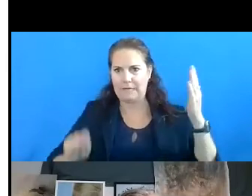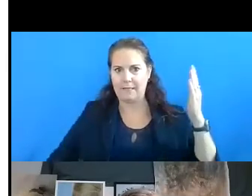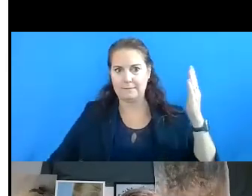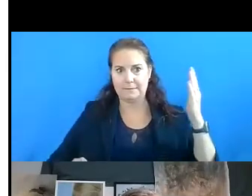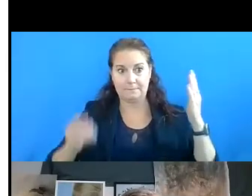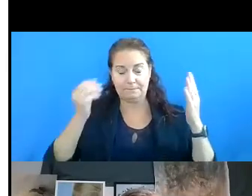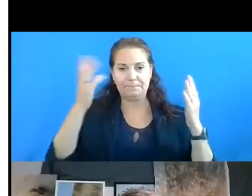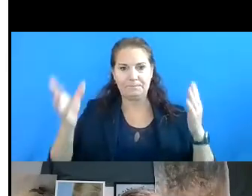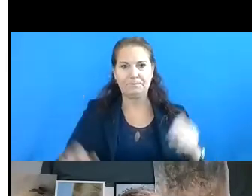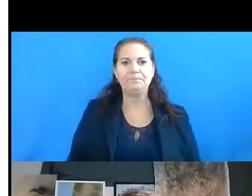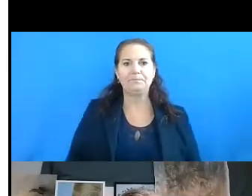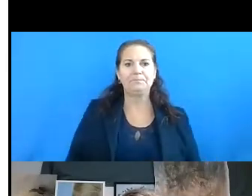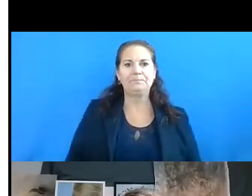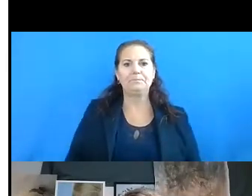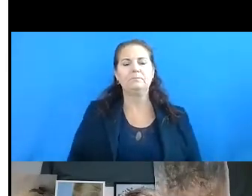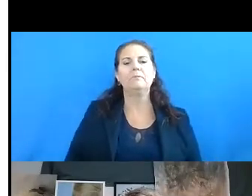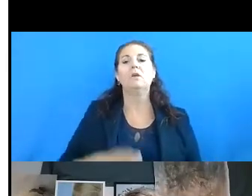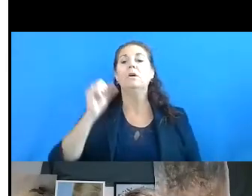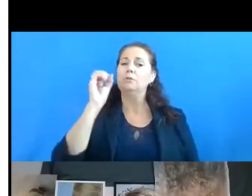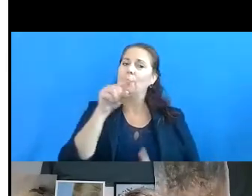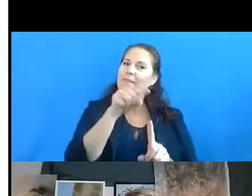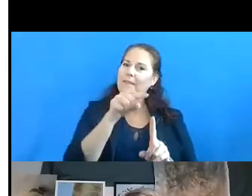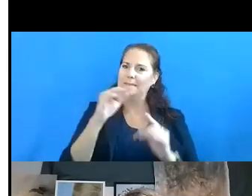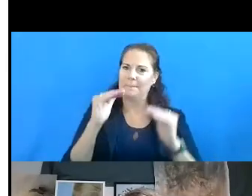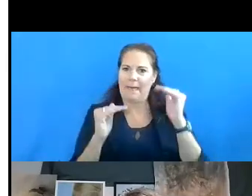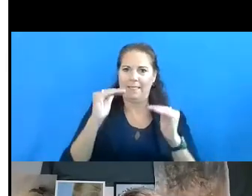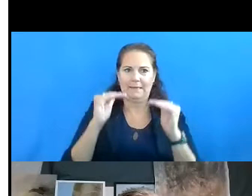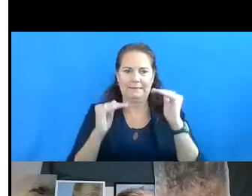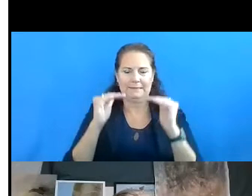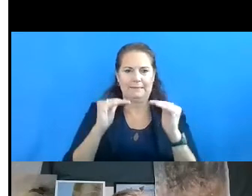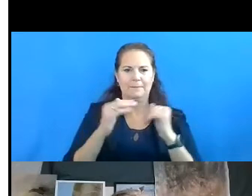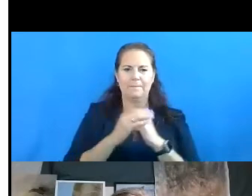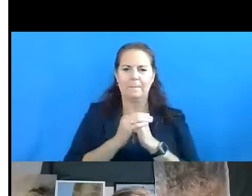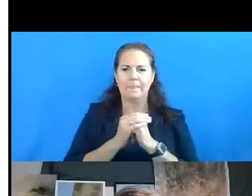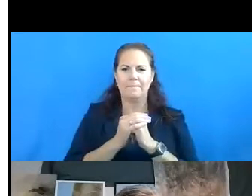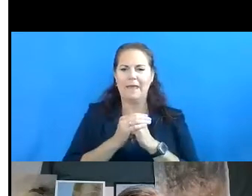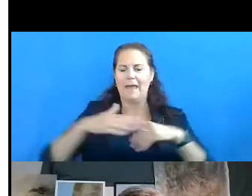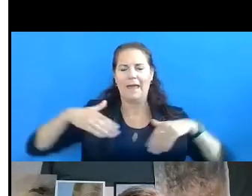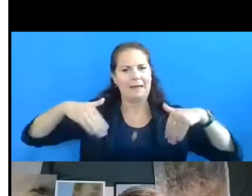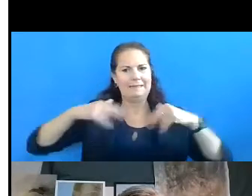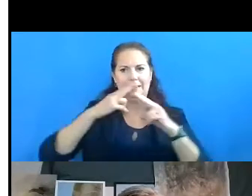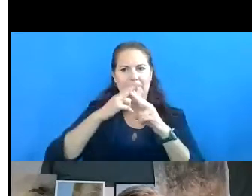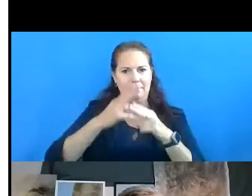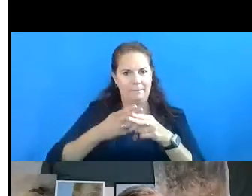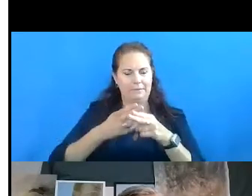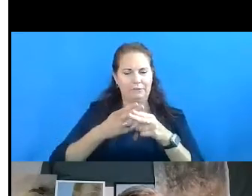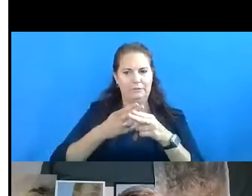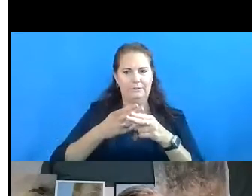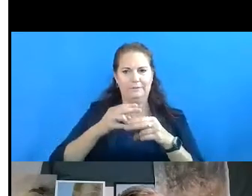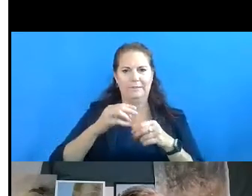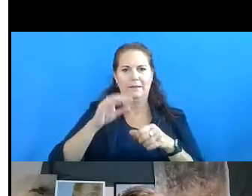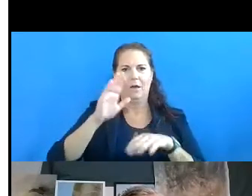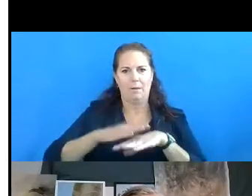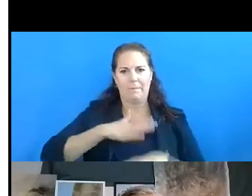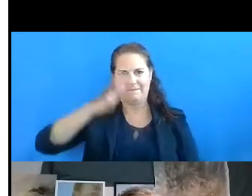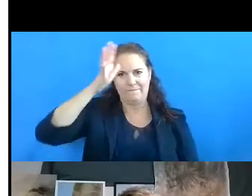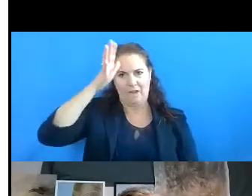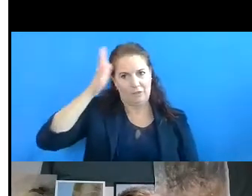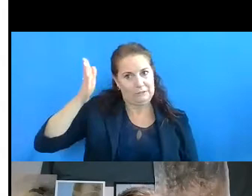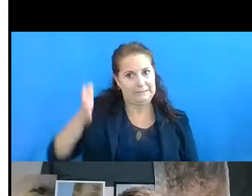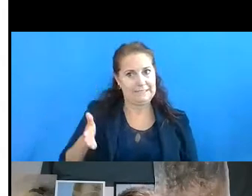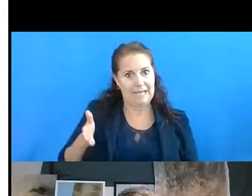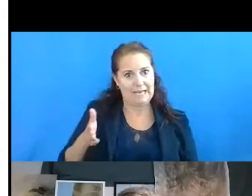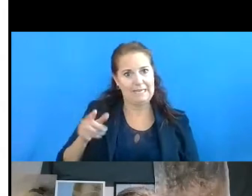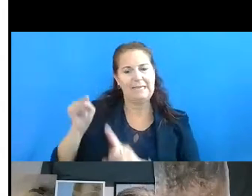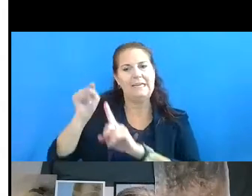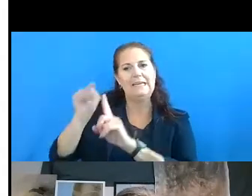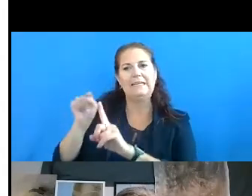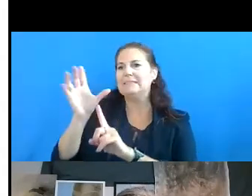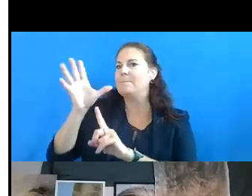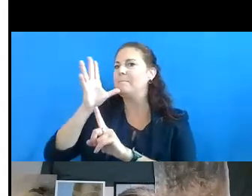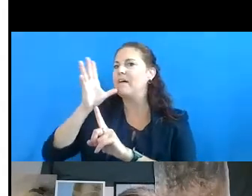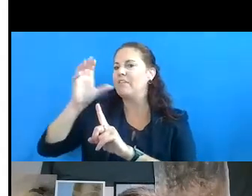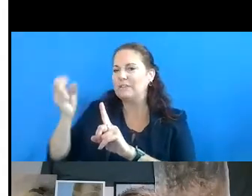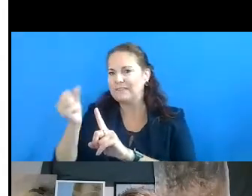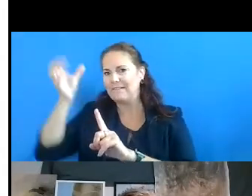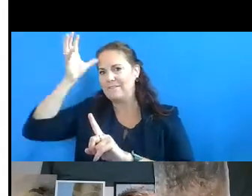So, this is, I didn't mention that on my father's side, his mother's father is from Haida Gwaii,